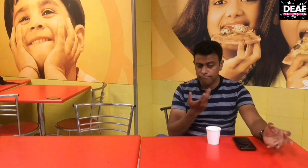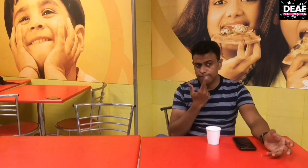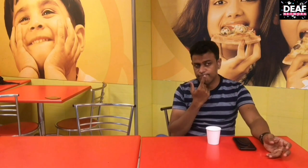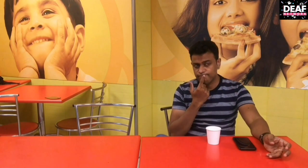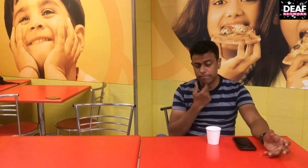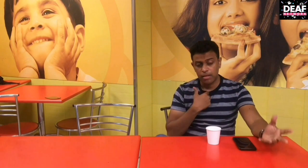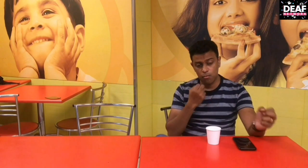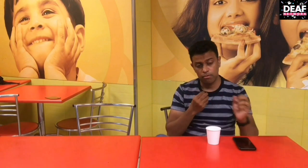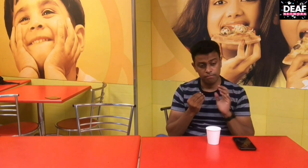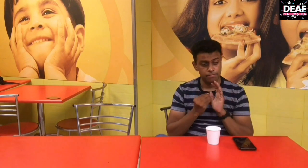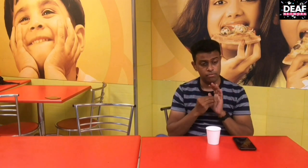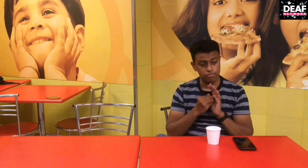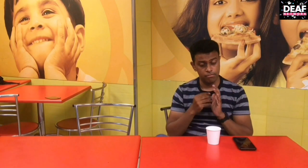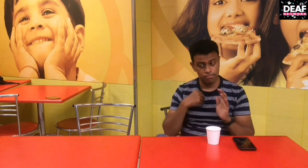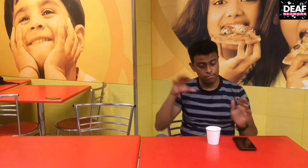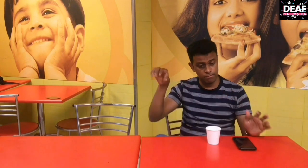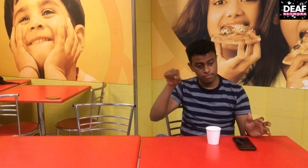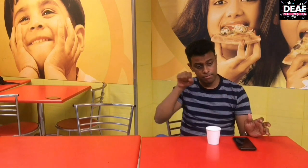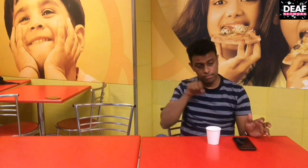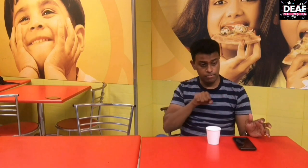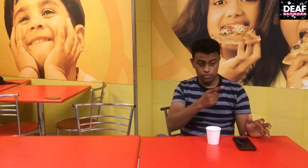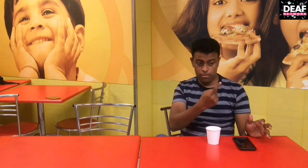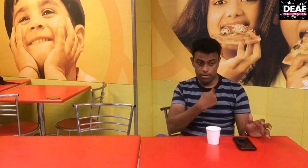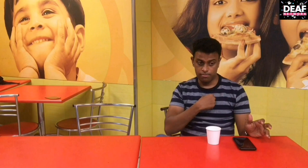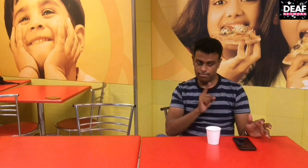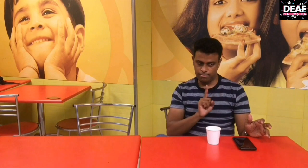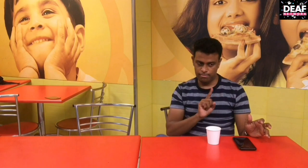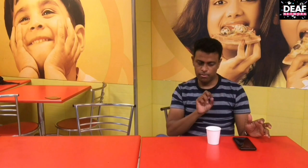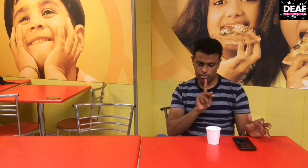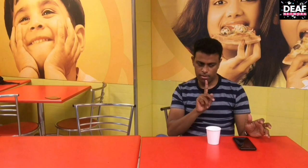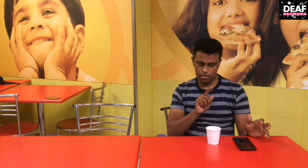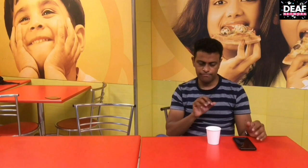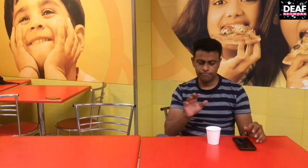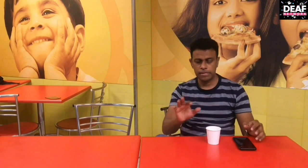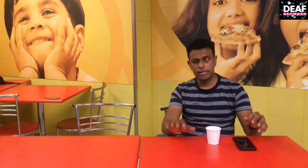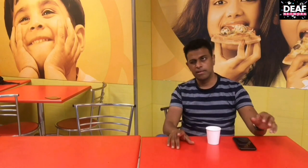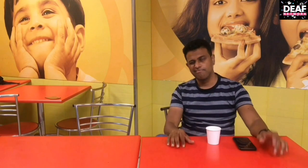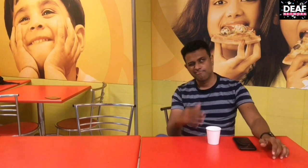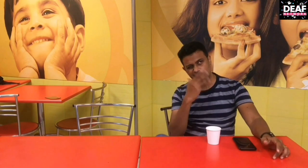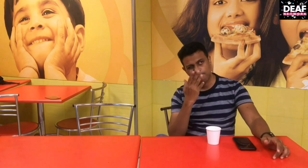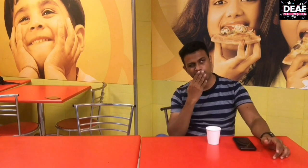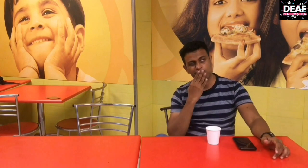If I bring some hookers to my home, you dont need to tell me